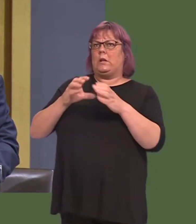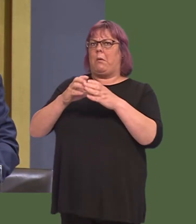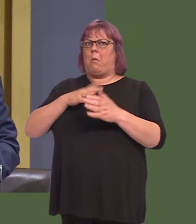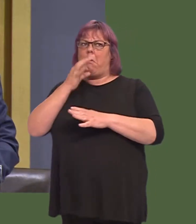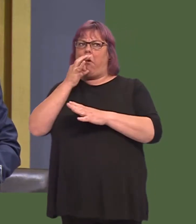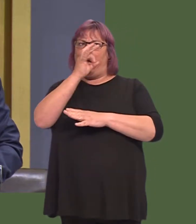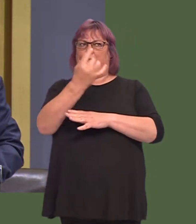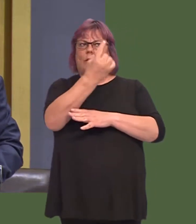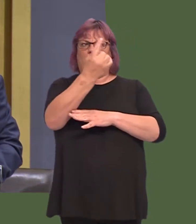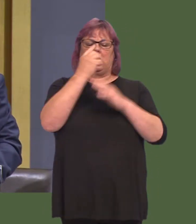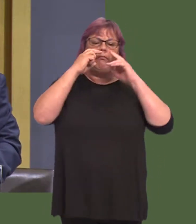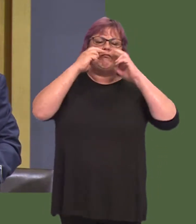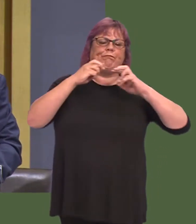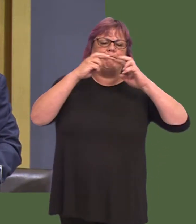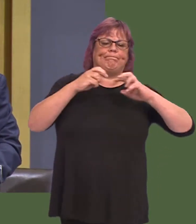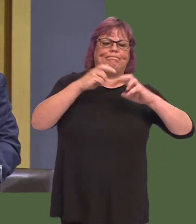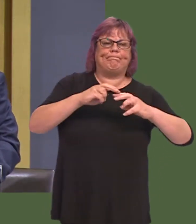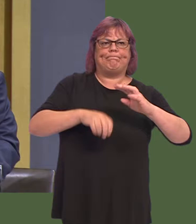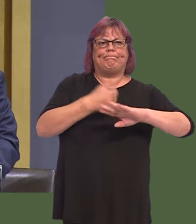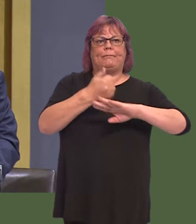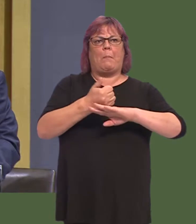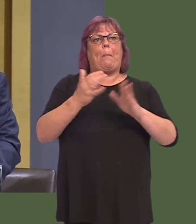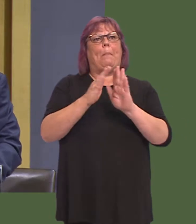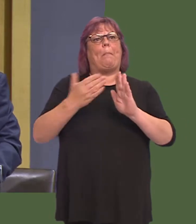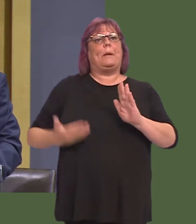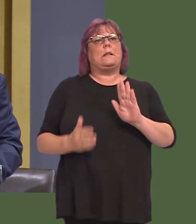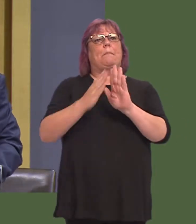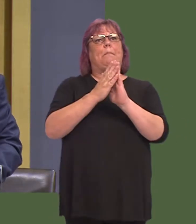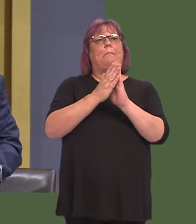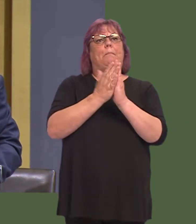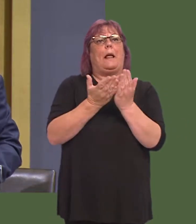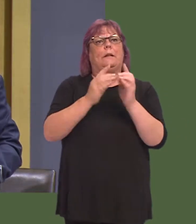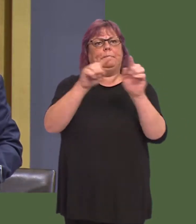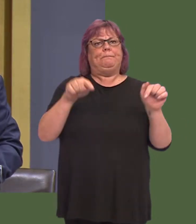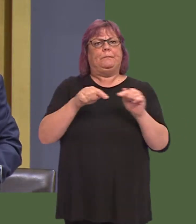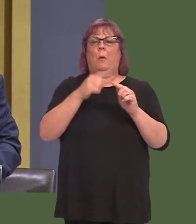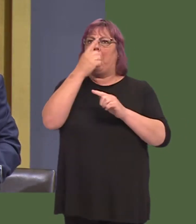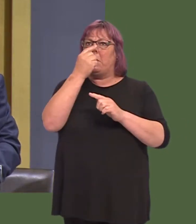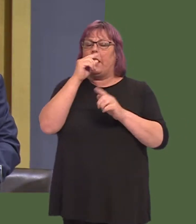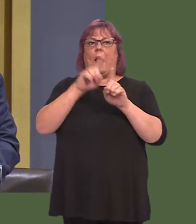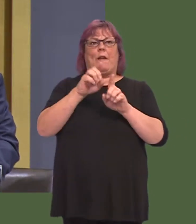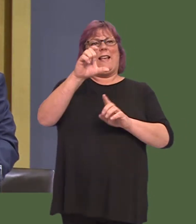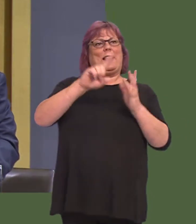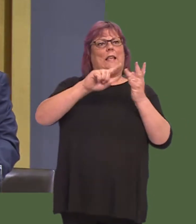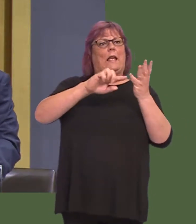to produce a business plan to explore how to have a successful county side and national side.